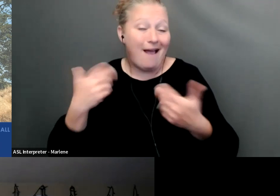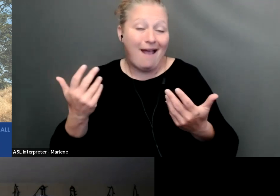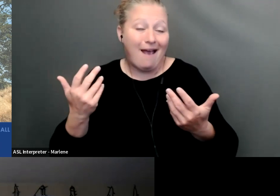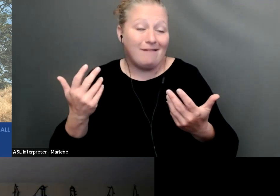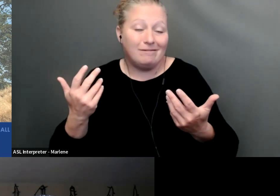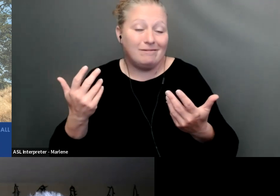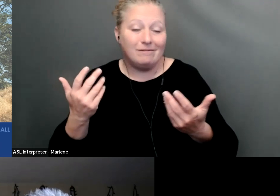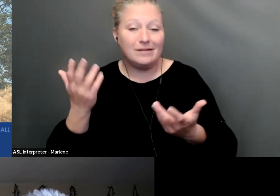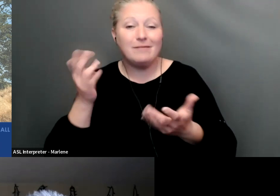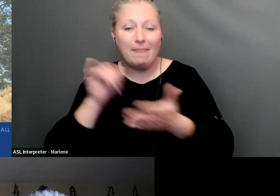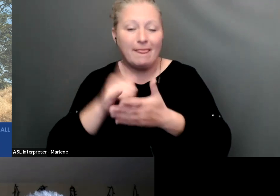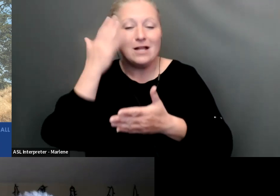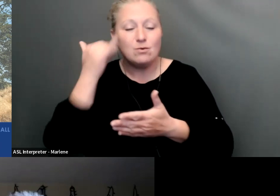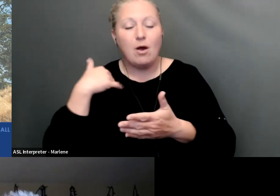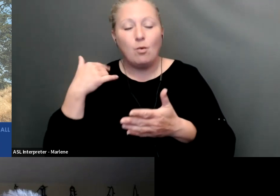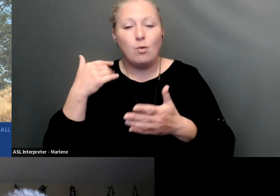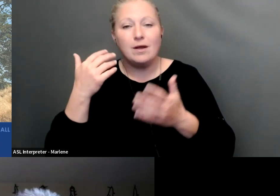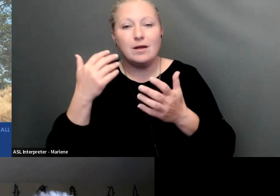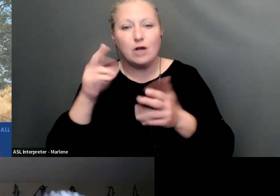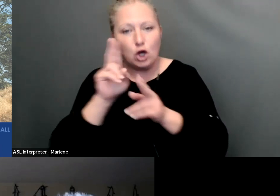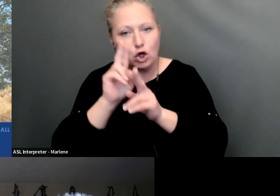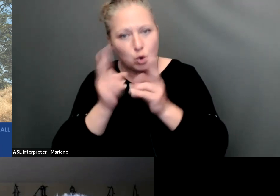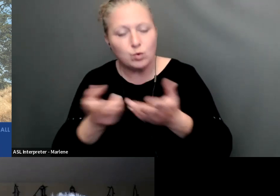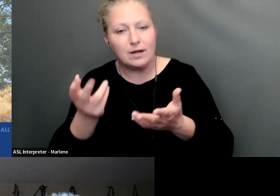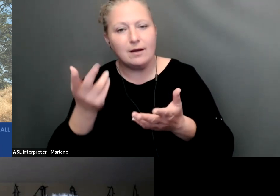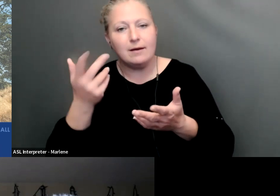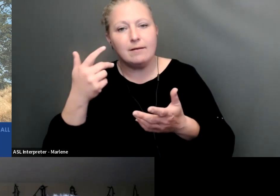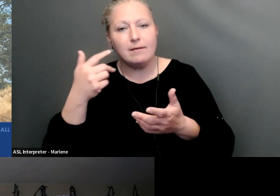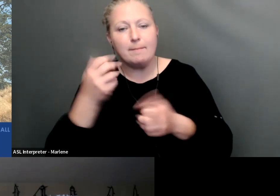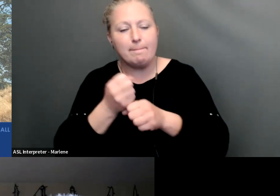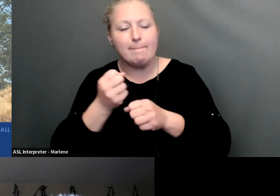don't get it. That's why we are organized. That's why we're union to better the lives of our workers